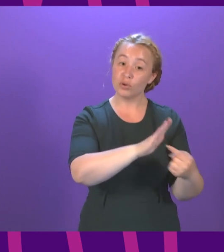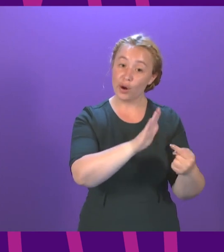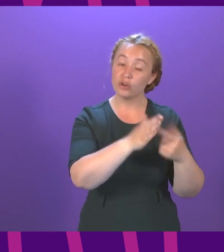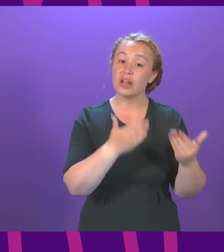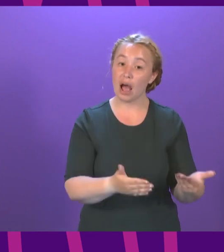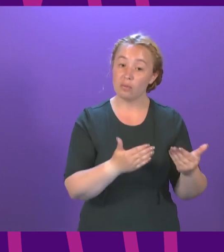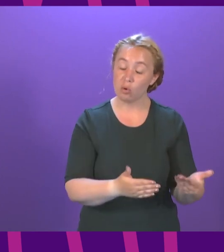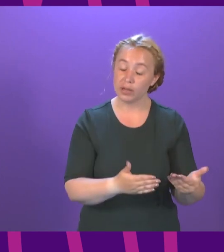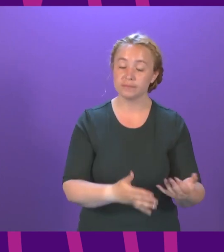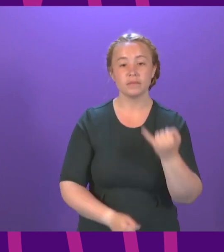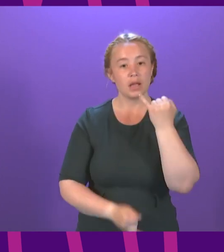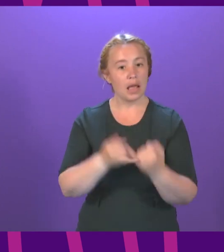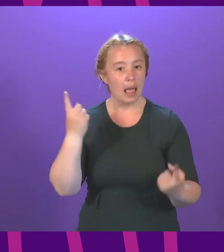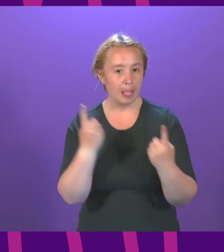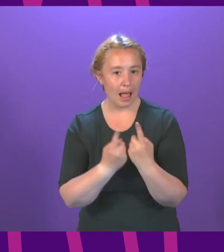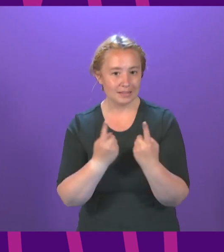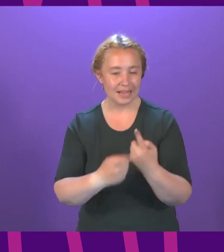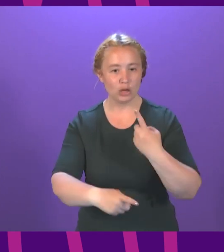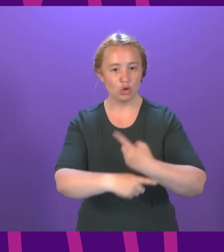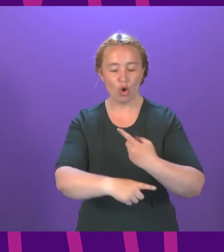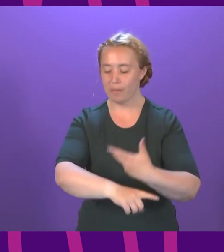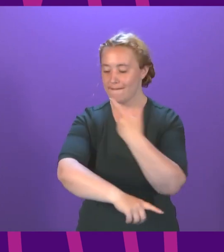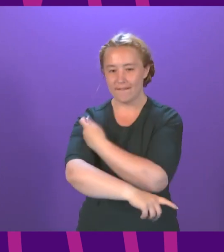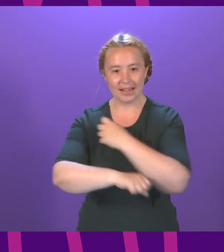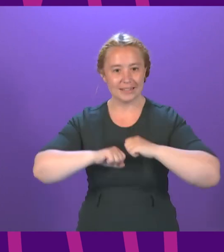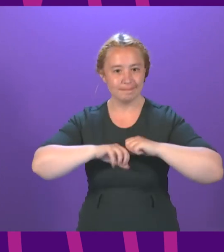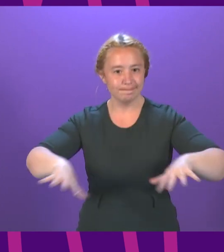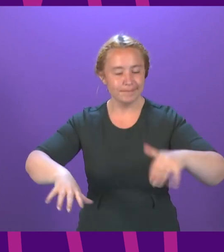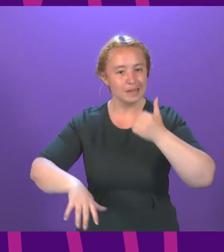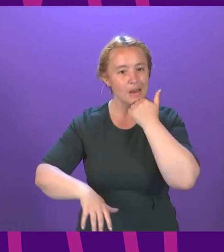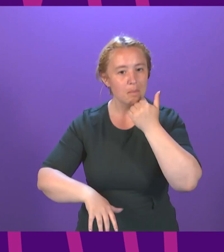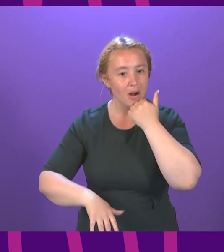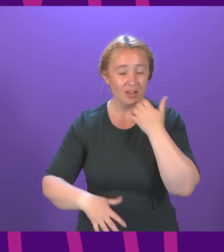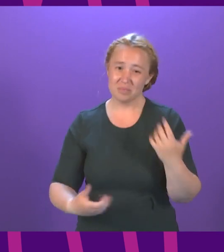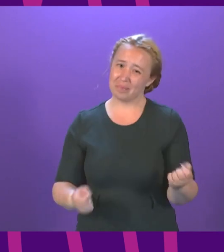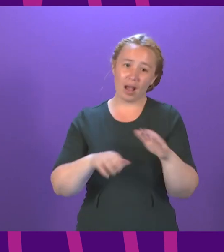Lastly, I have covered the question on vaccine roll-out already, in response to questions from